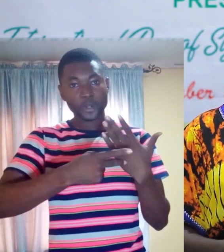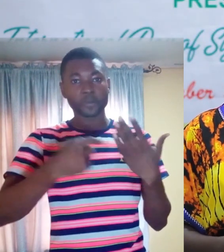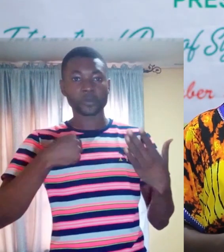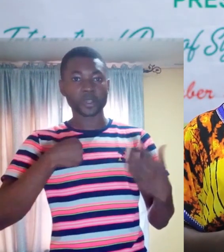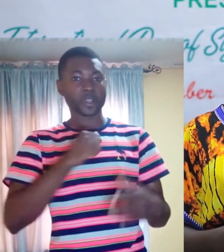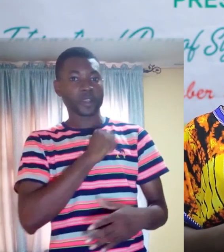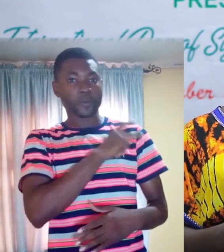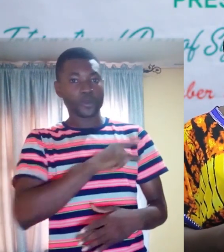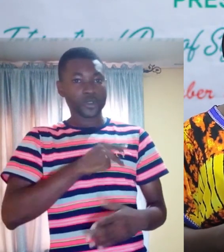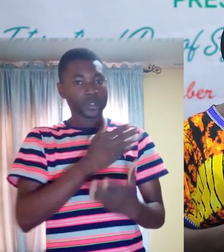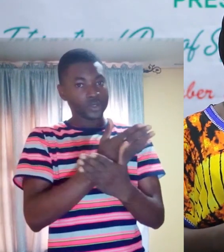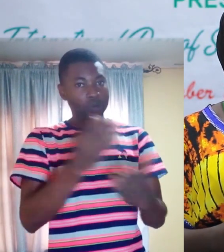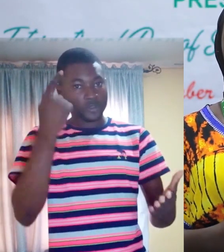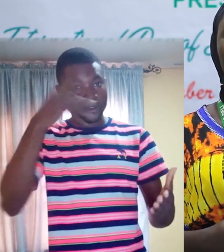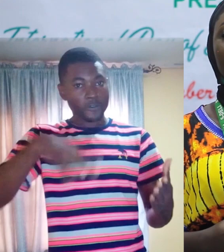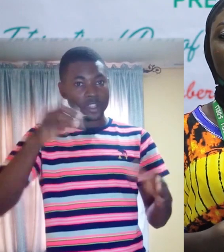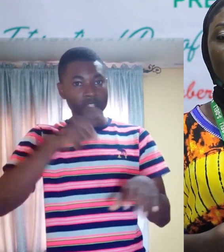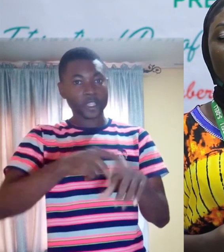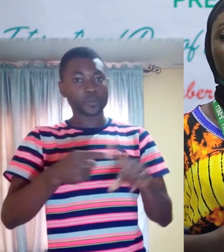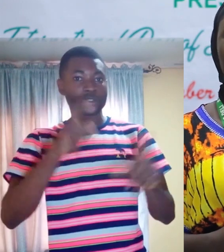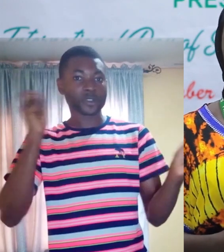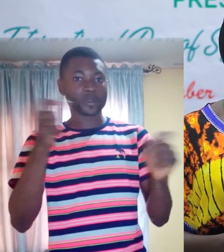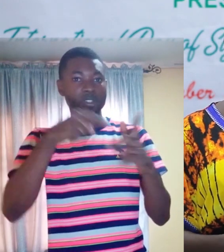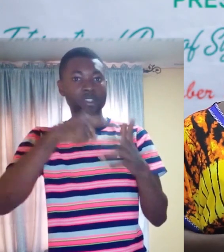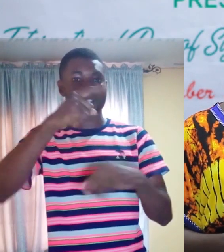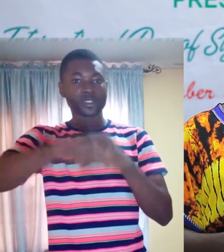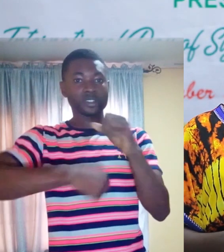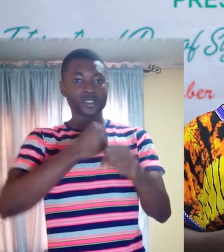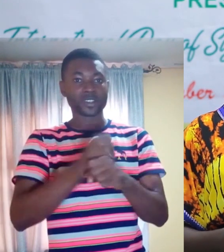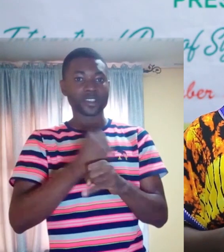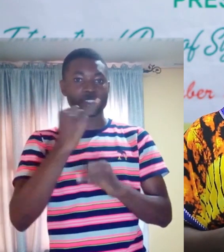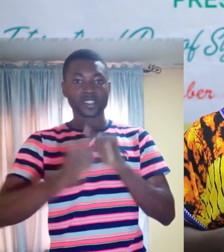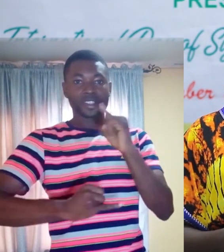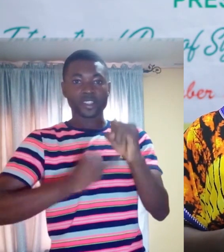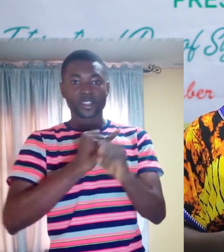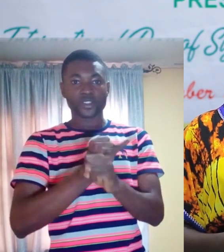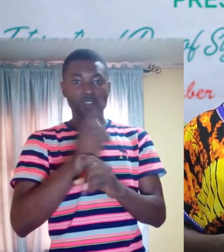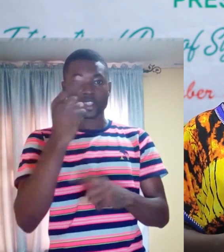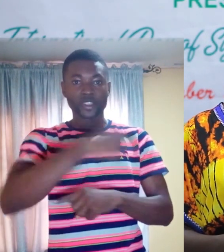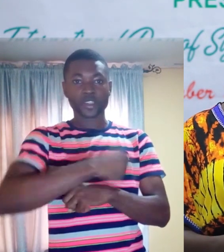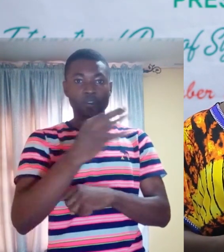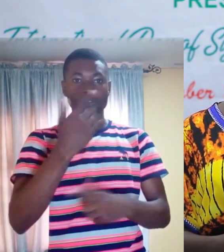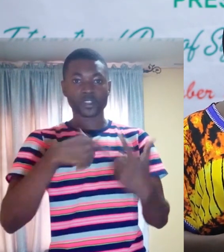As we have come to the end of this important program, I appreciate you all for joining